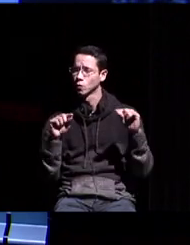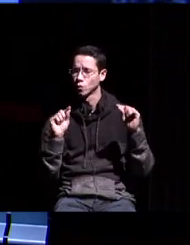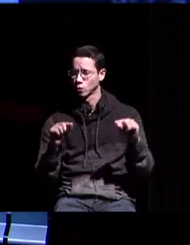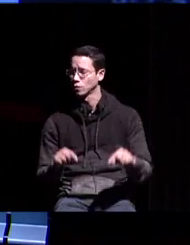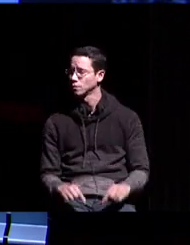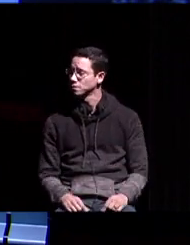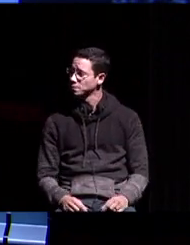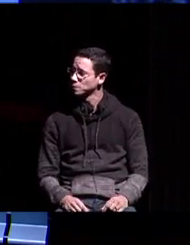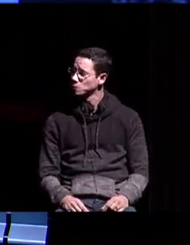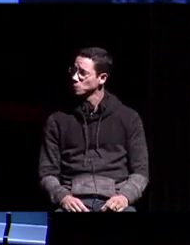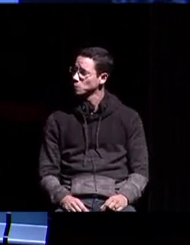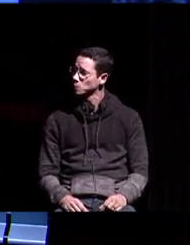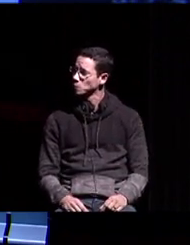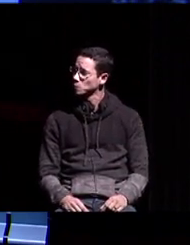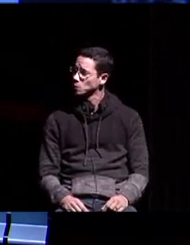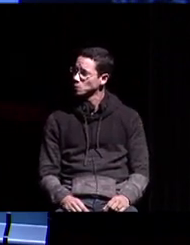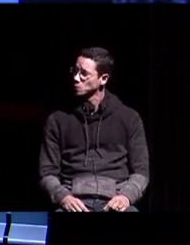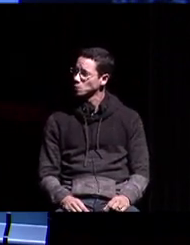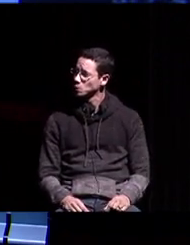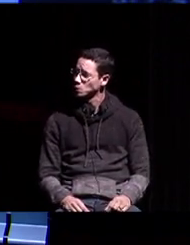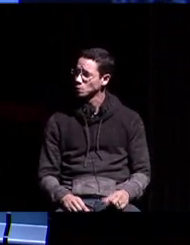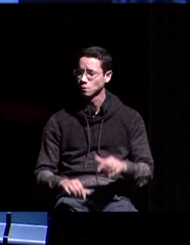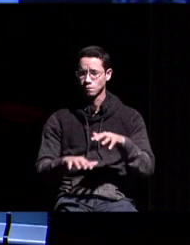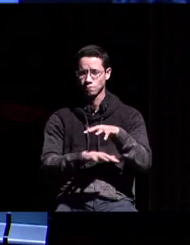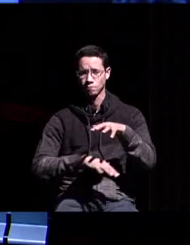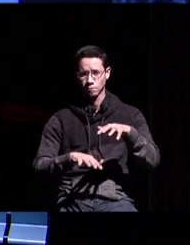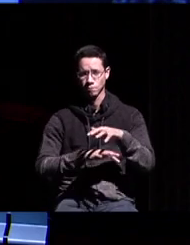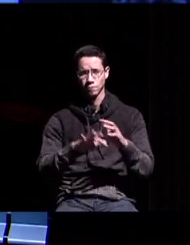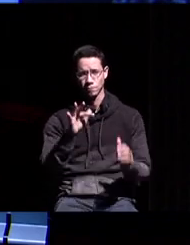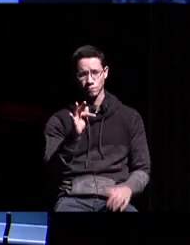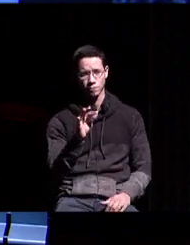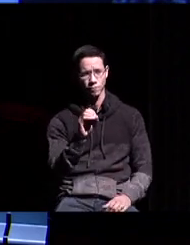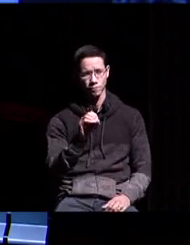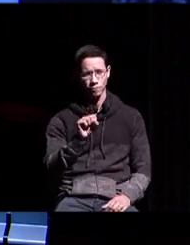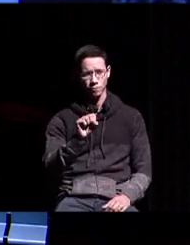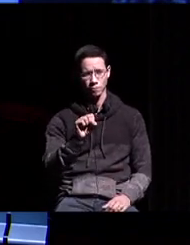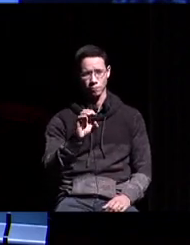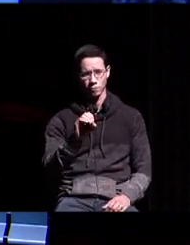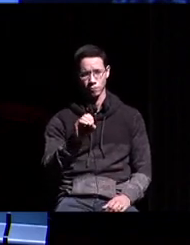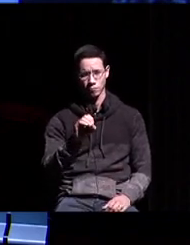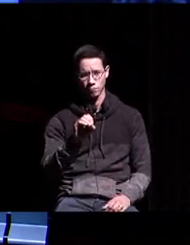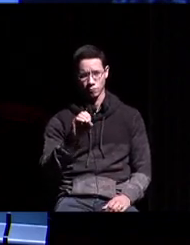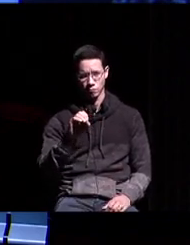the gap between unionized and non-unionized workers. Why is that?